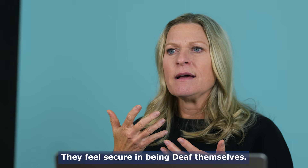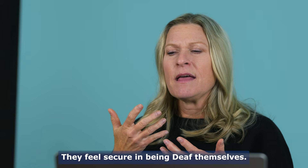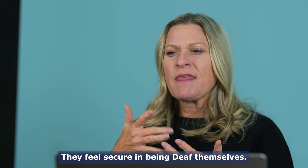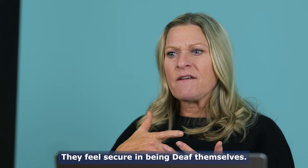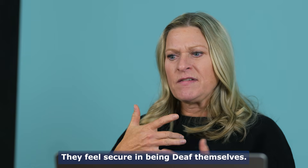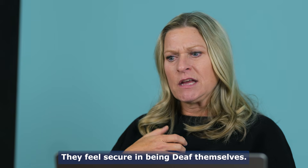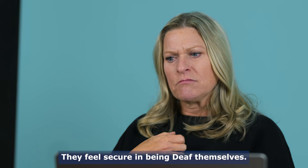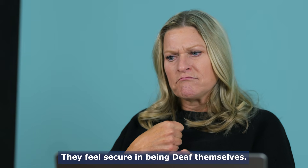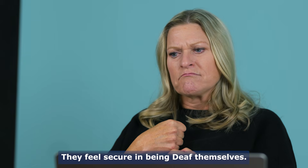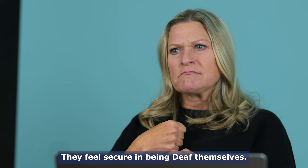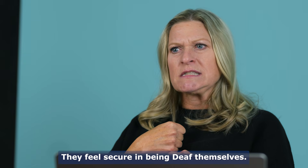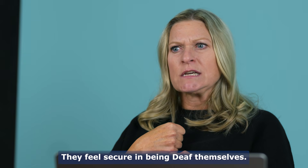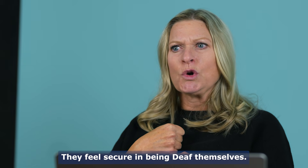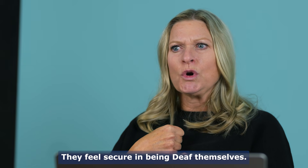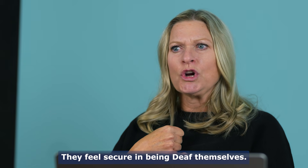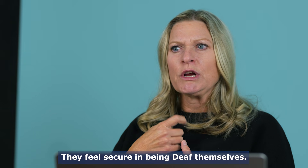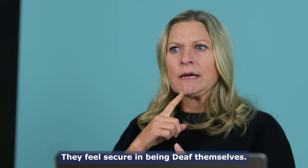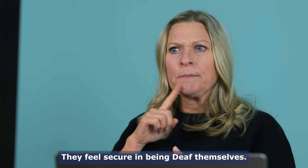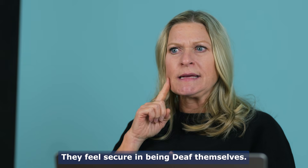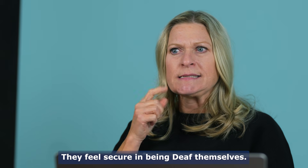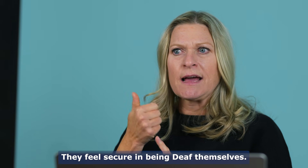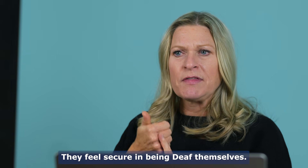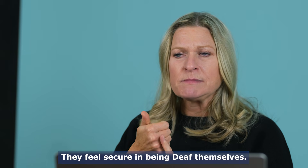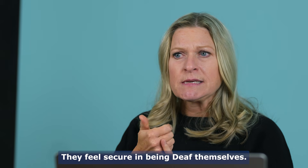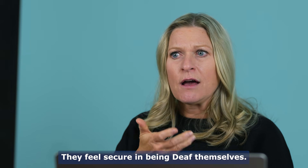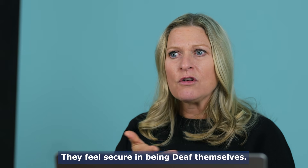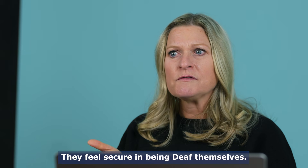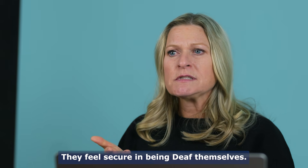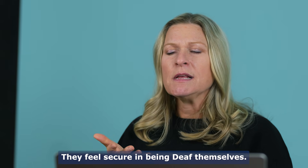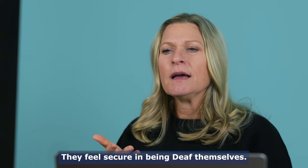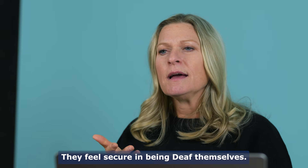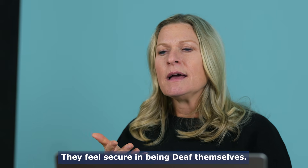They feel secure in being Deaf themselves.